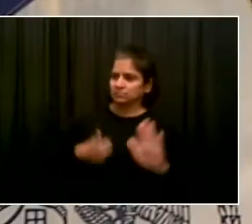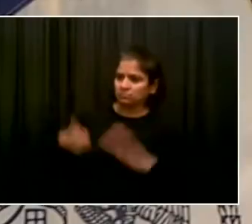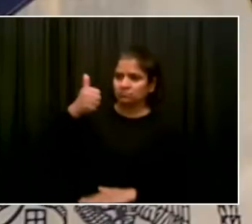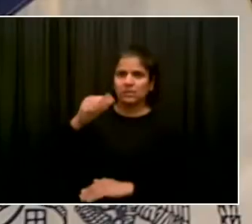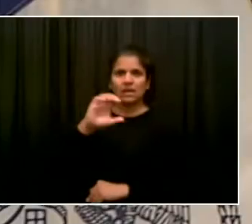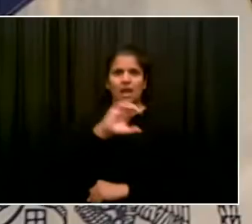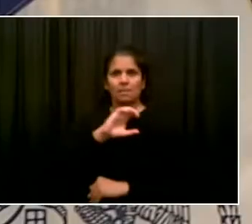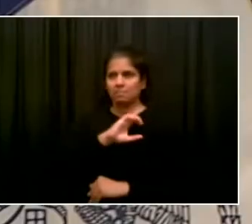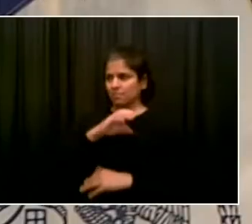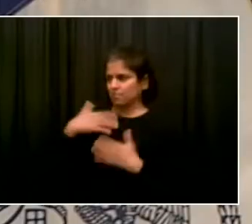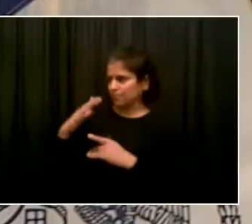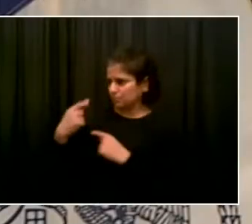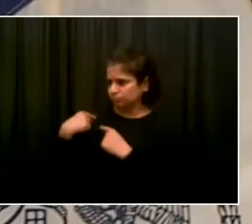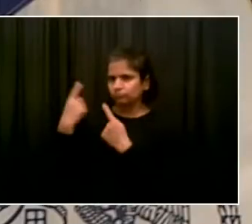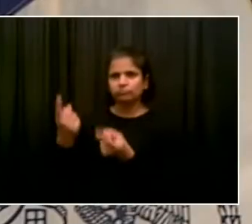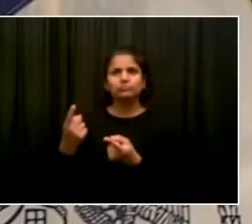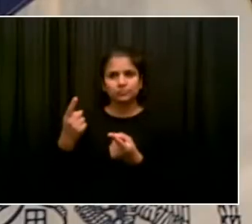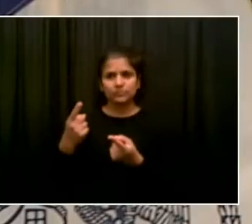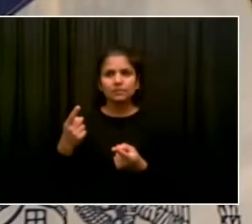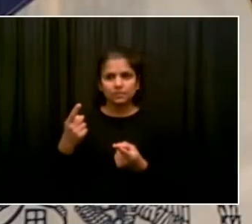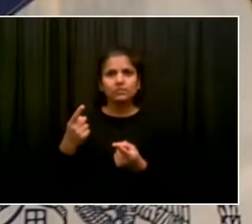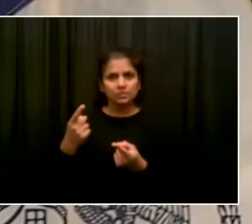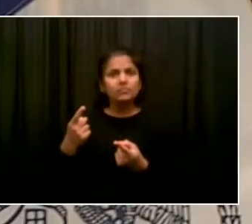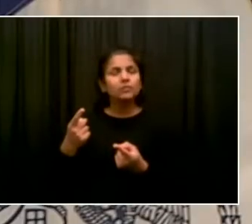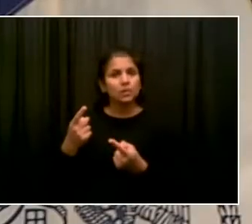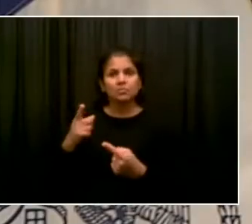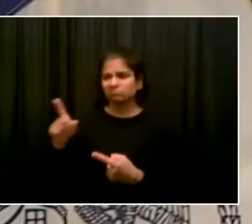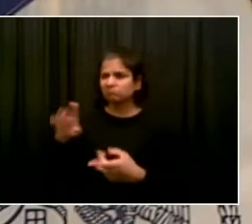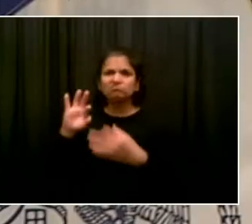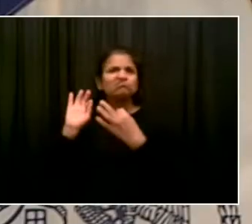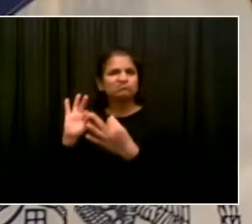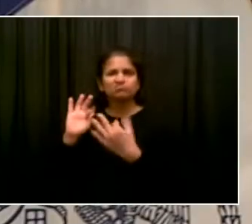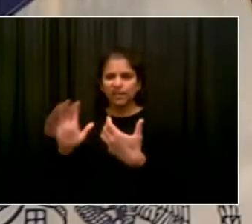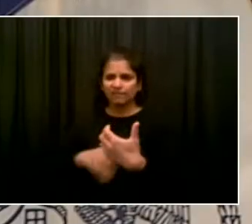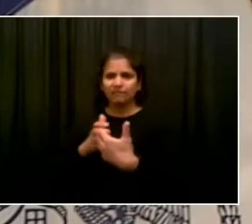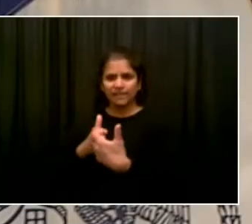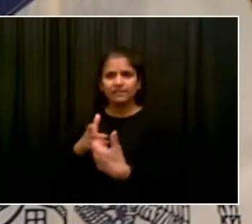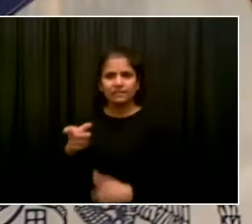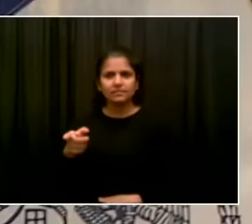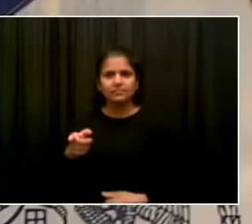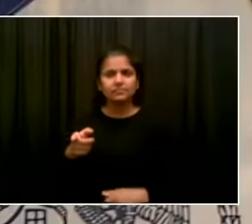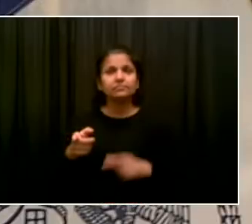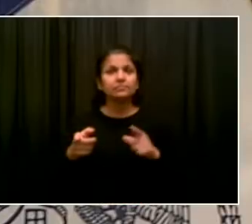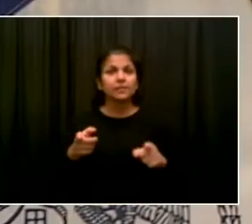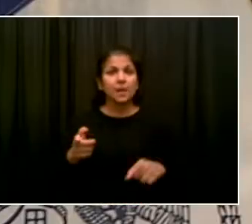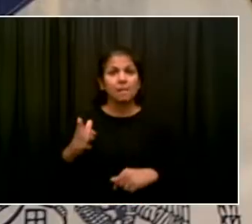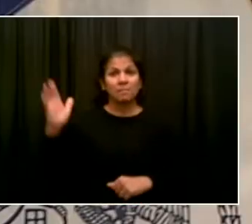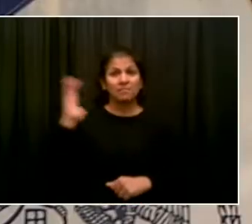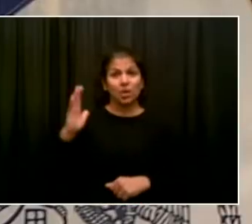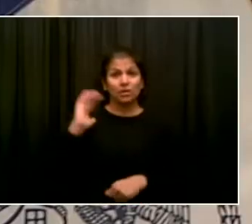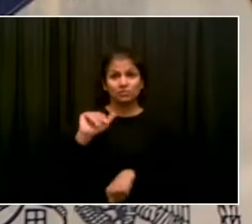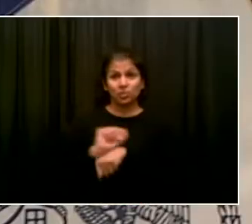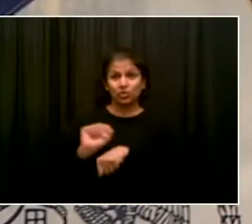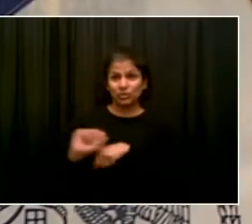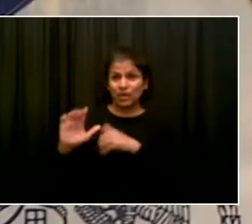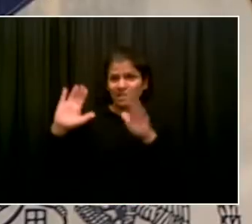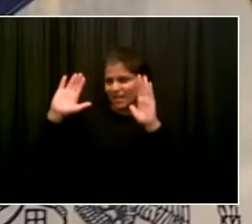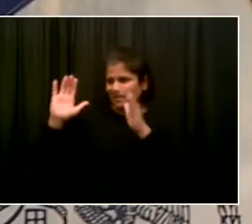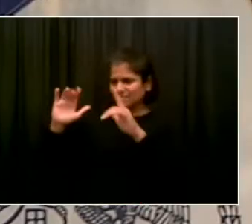HE WAS THE PERFECT CHOICE TO ACHIEVE THE